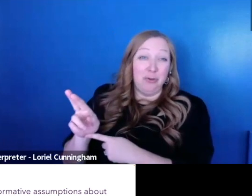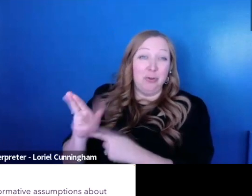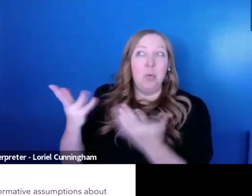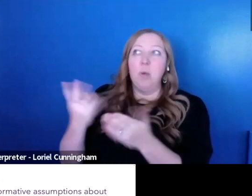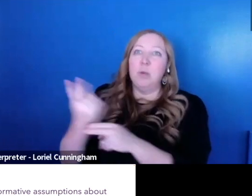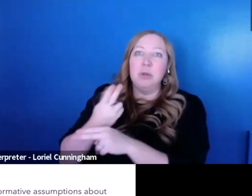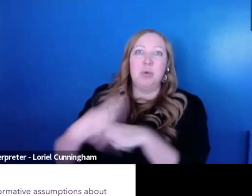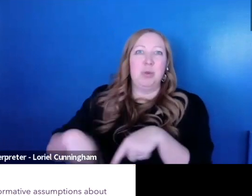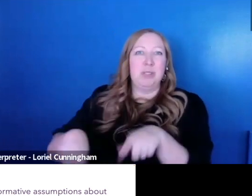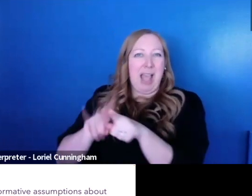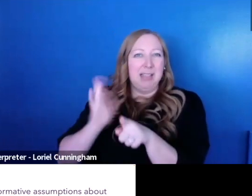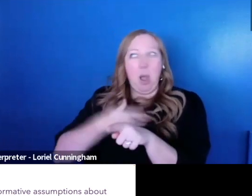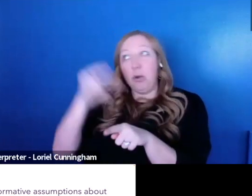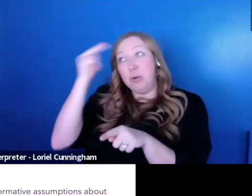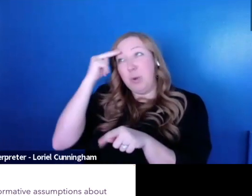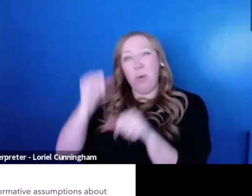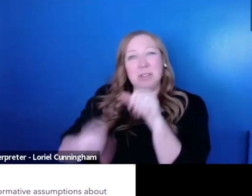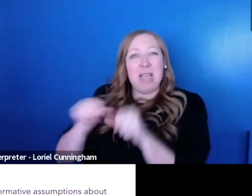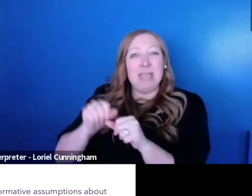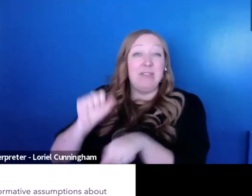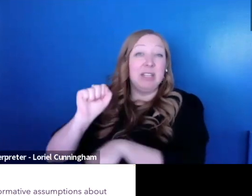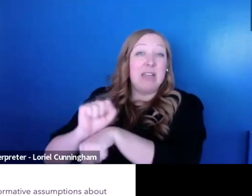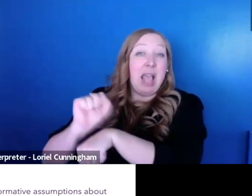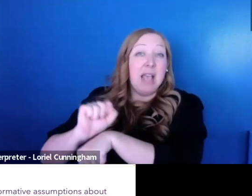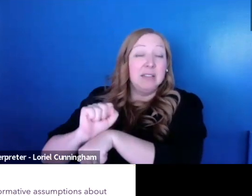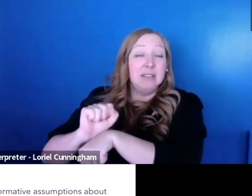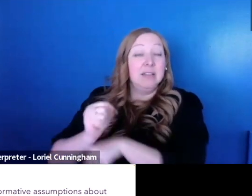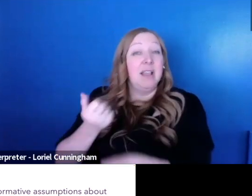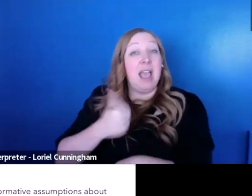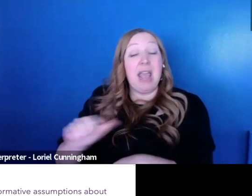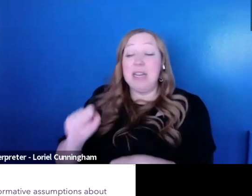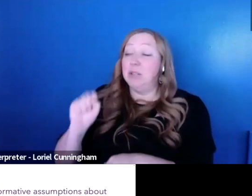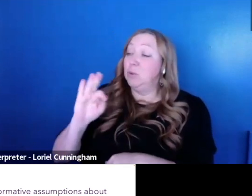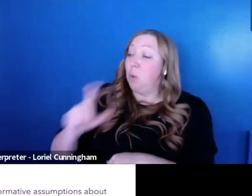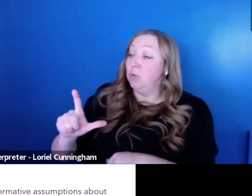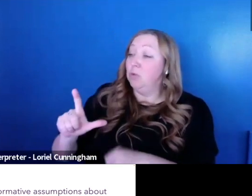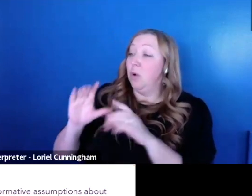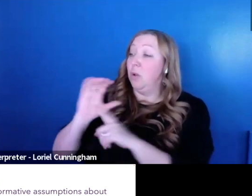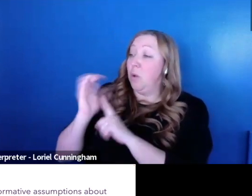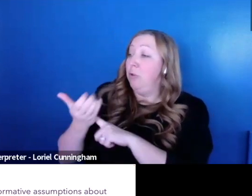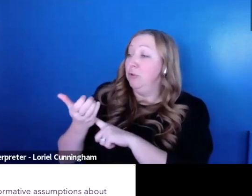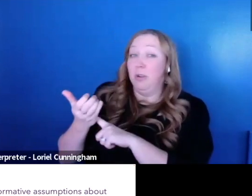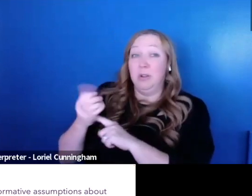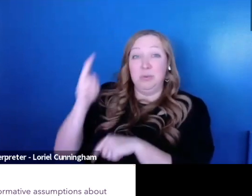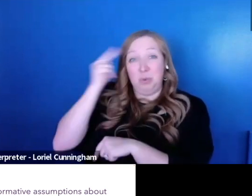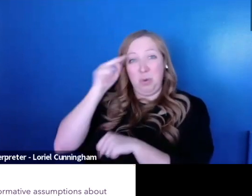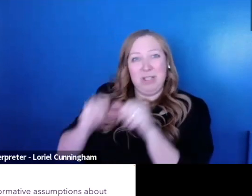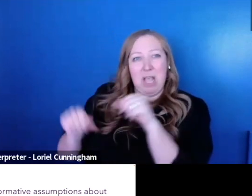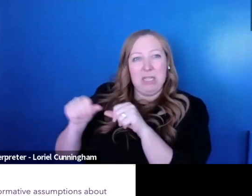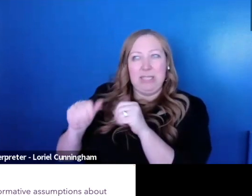tasks in almost any kind of social and cultural effective kind of neuroscience, and what does that do to build in